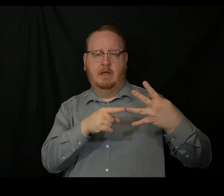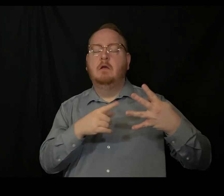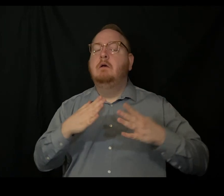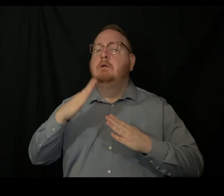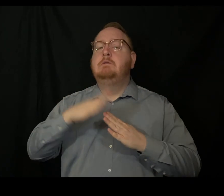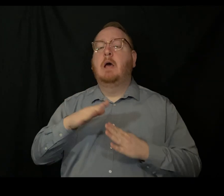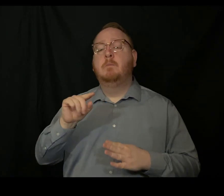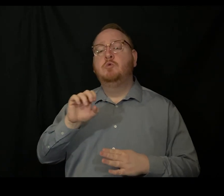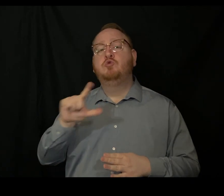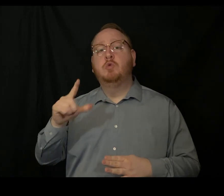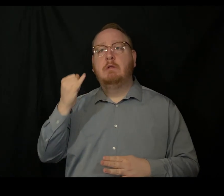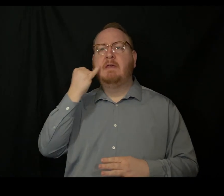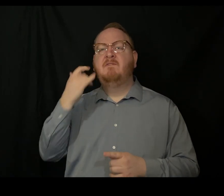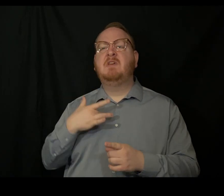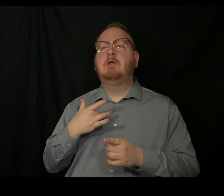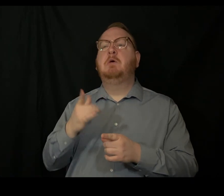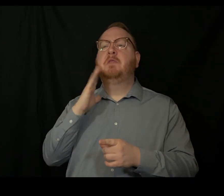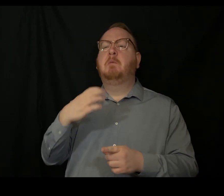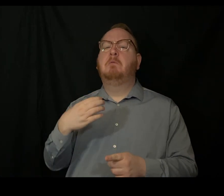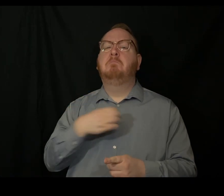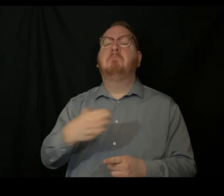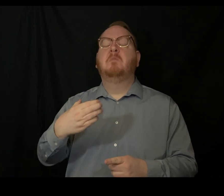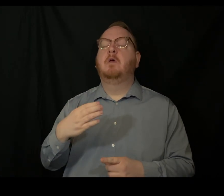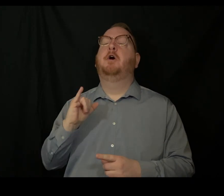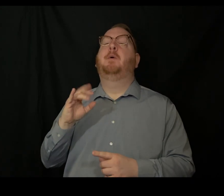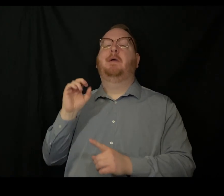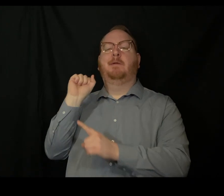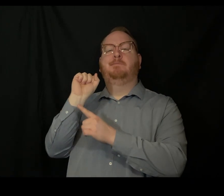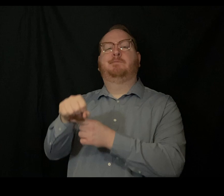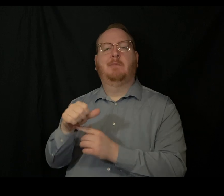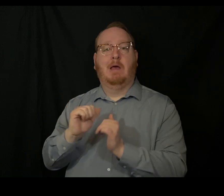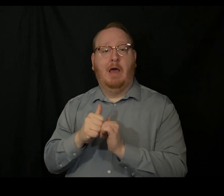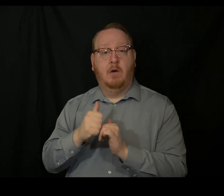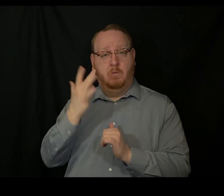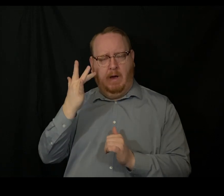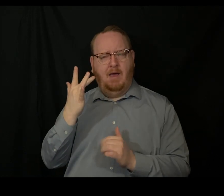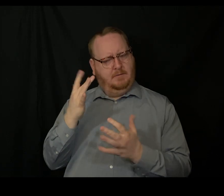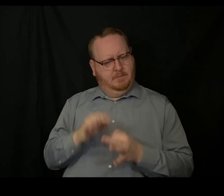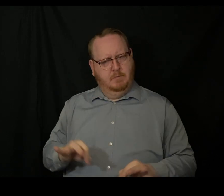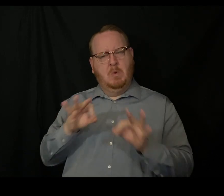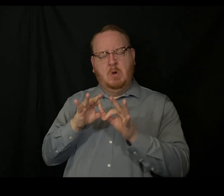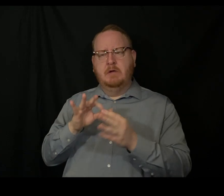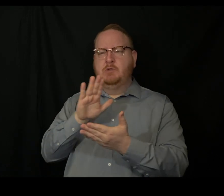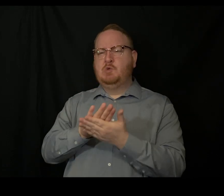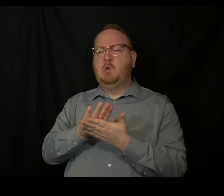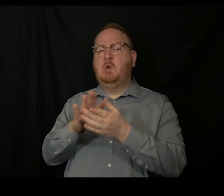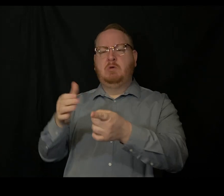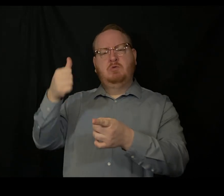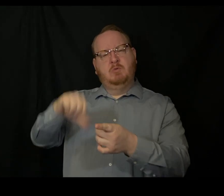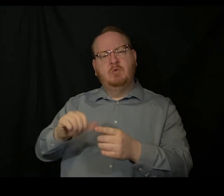potential objections, because I always think about why might the school say no to my request? Uh-Oh Janel Frost: Time is Up.